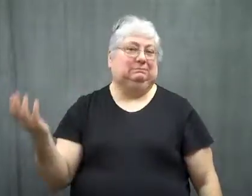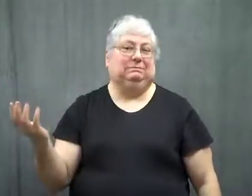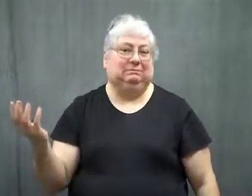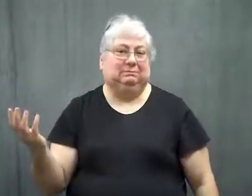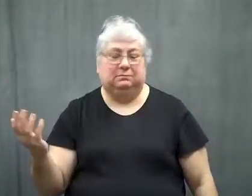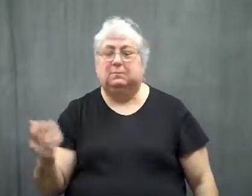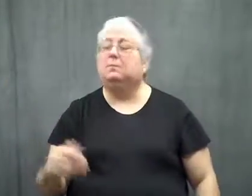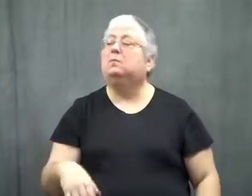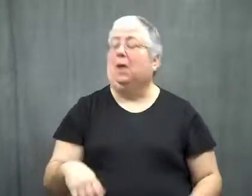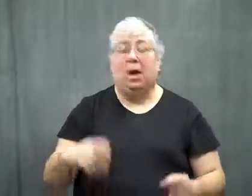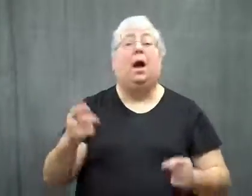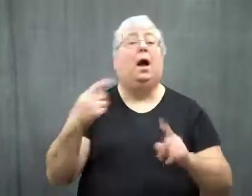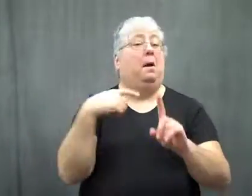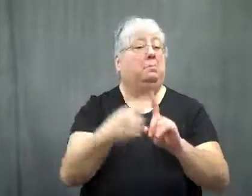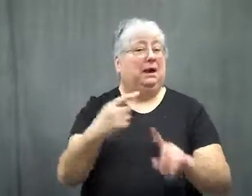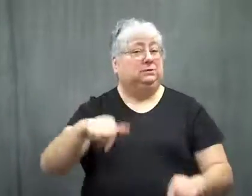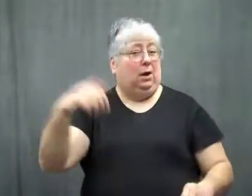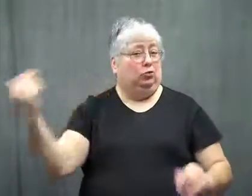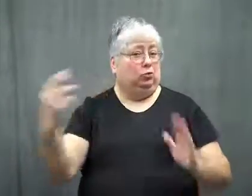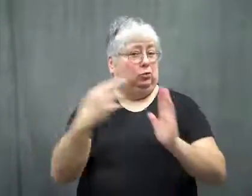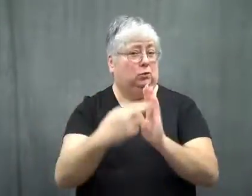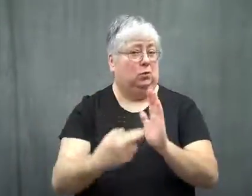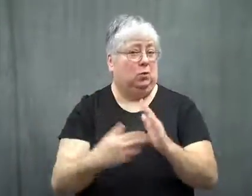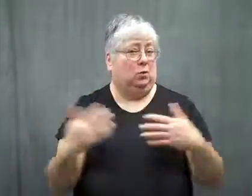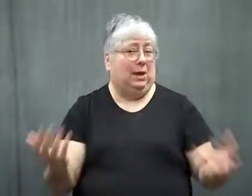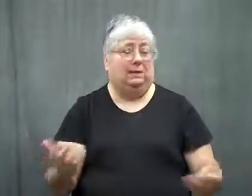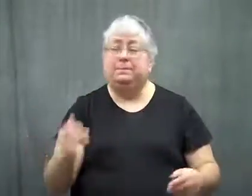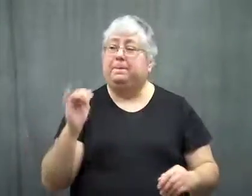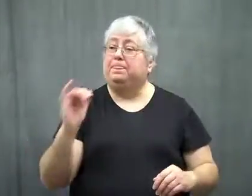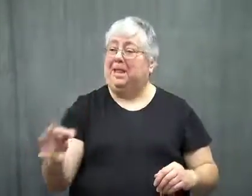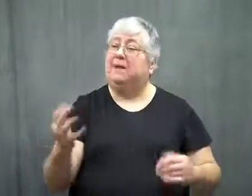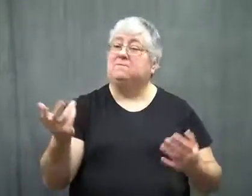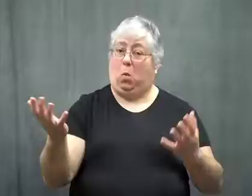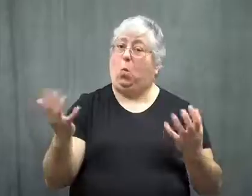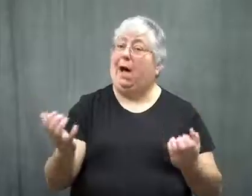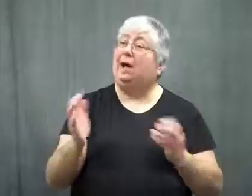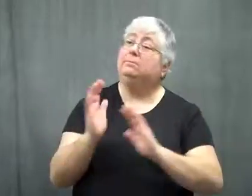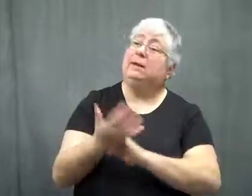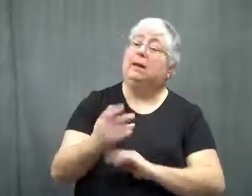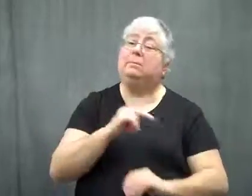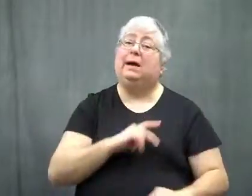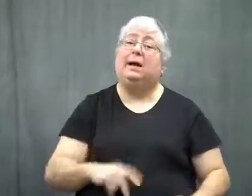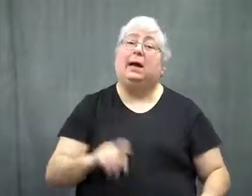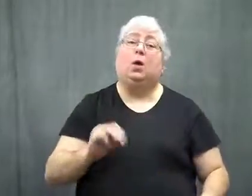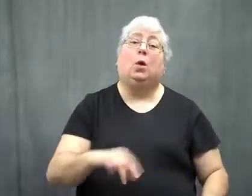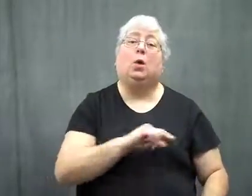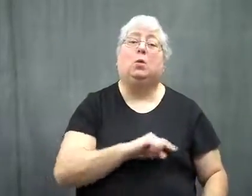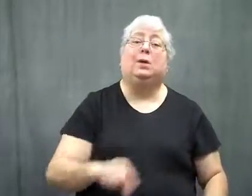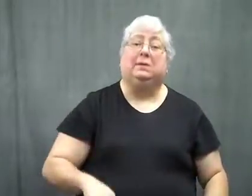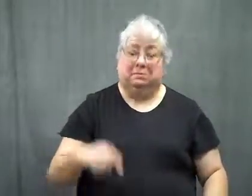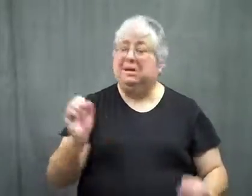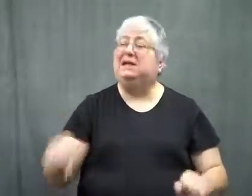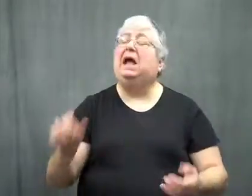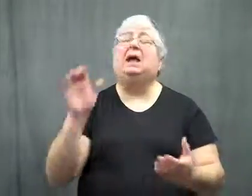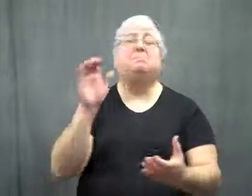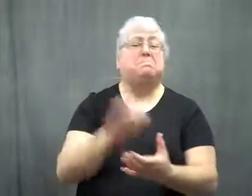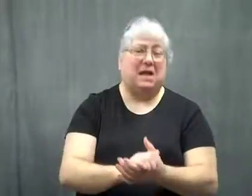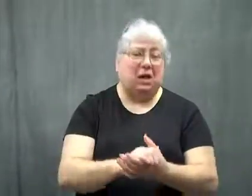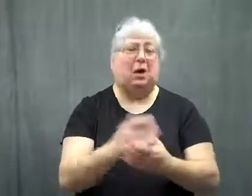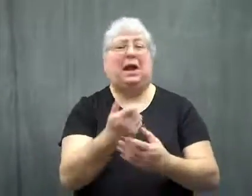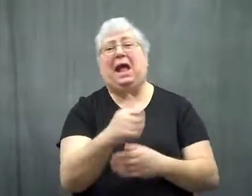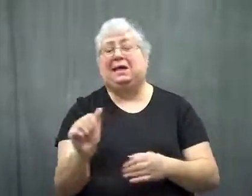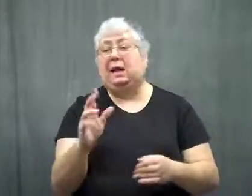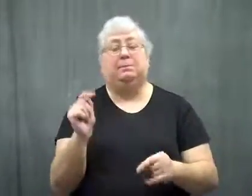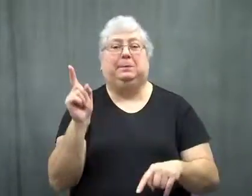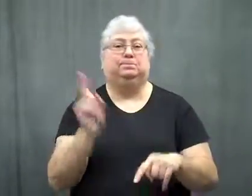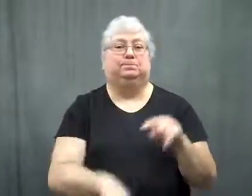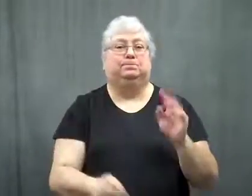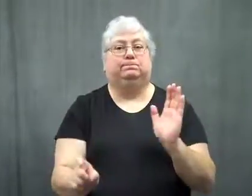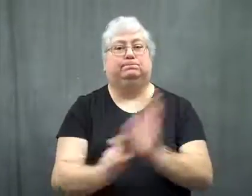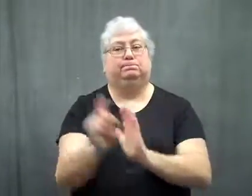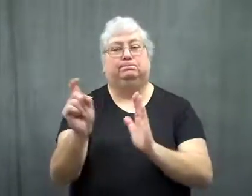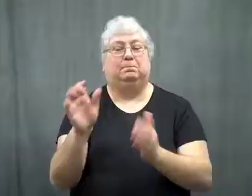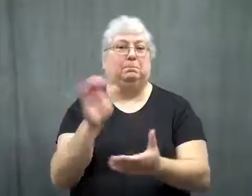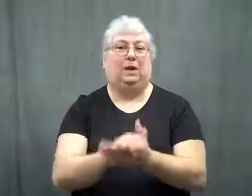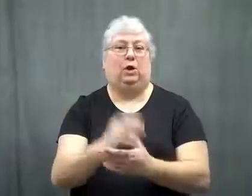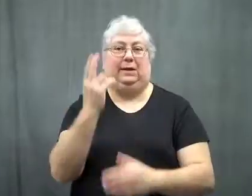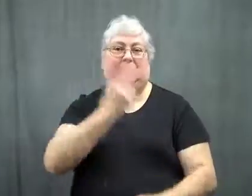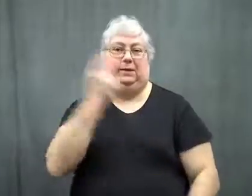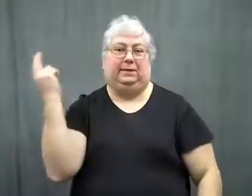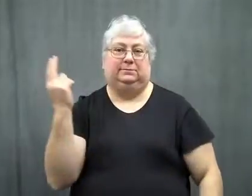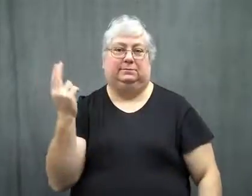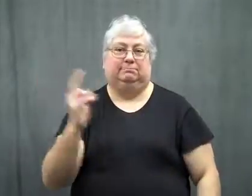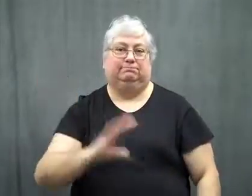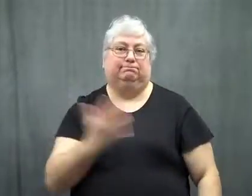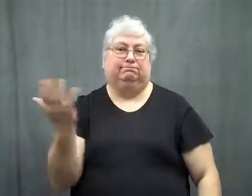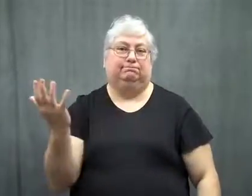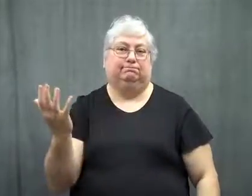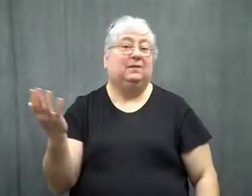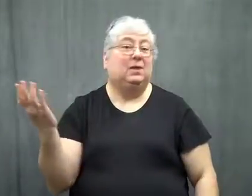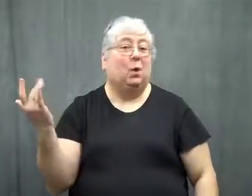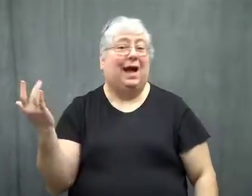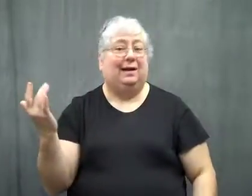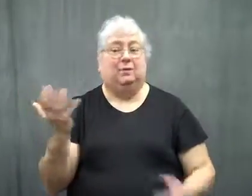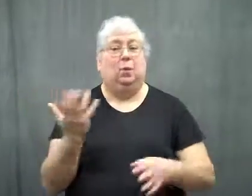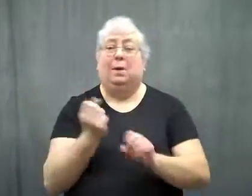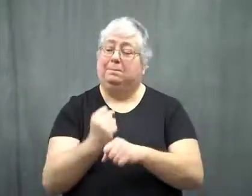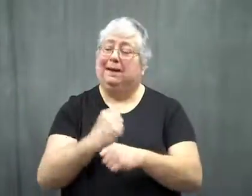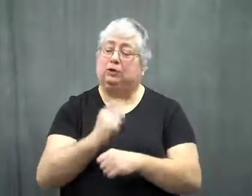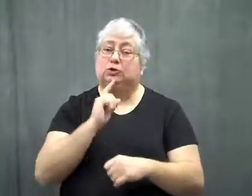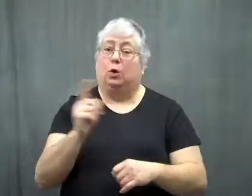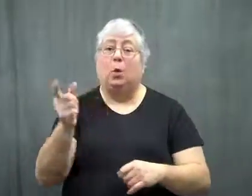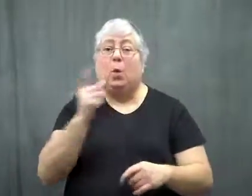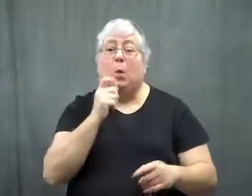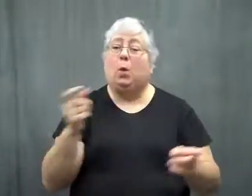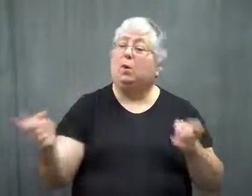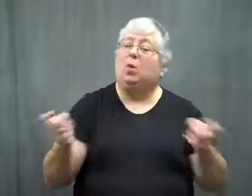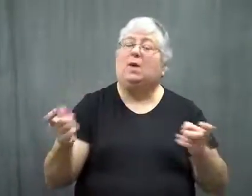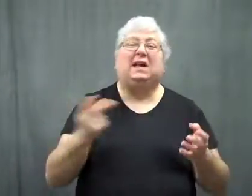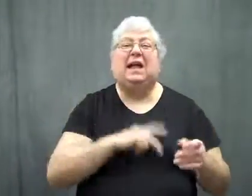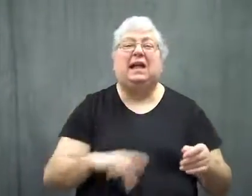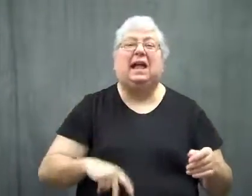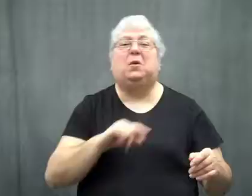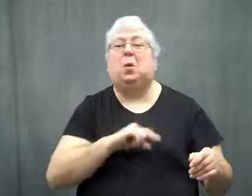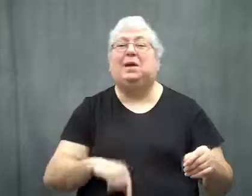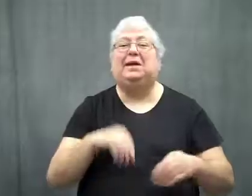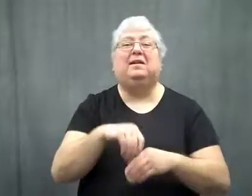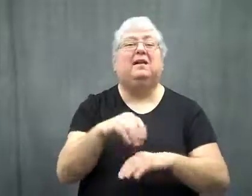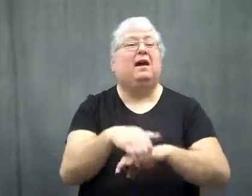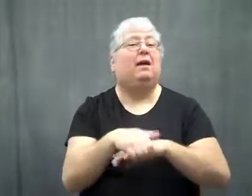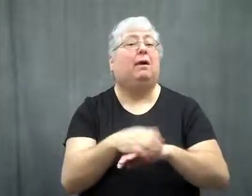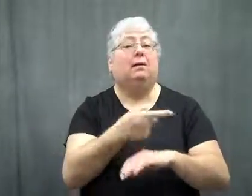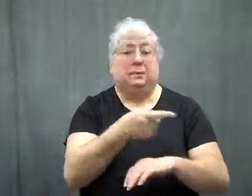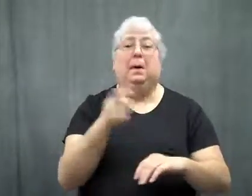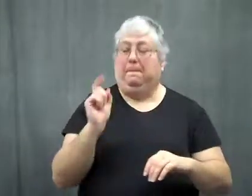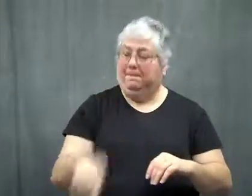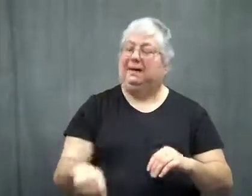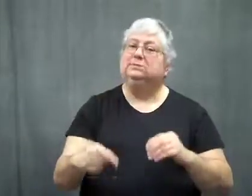Another rule is that the monarch can marry anyone he/she chooses, but not a Catholic.